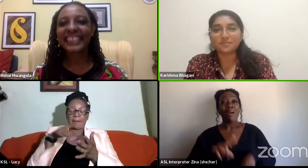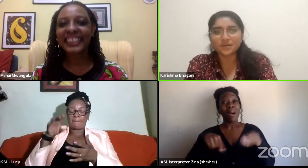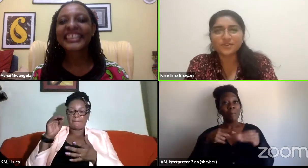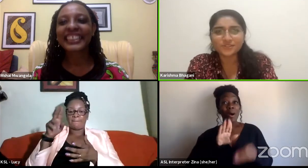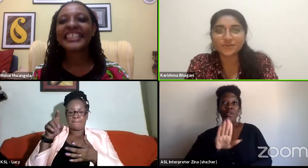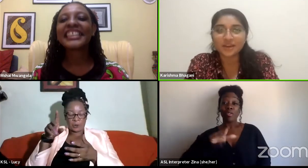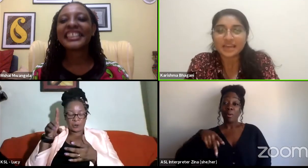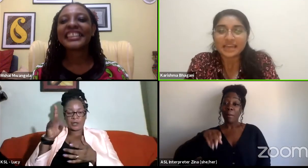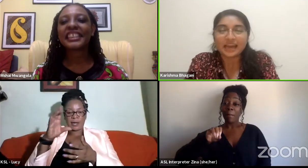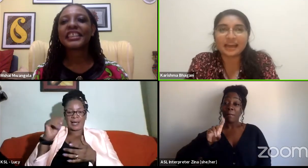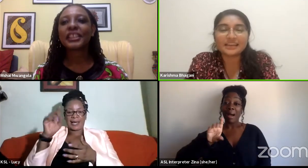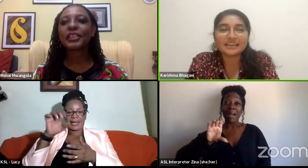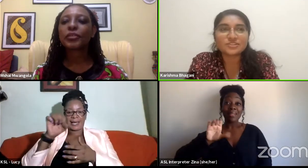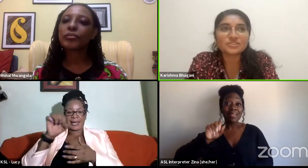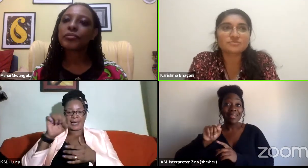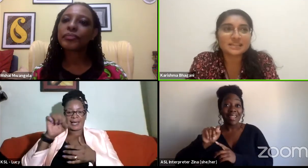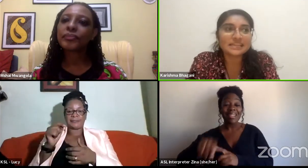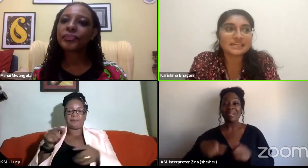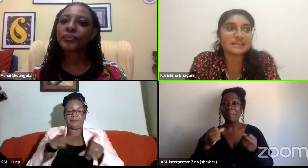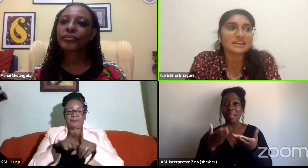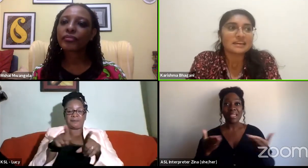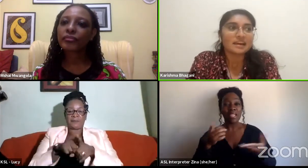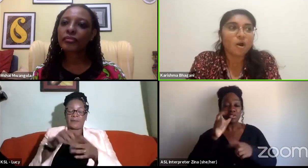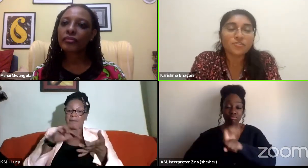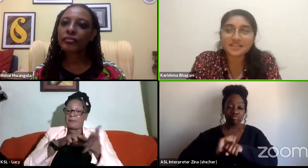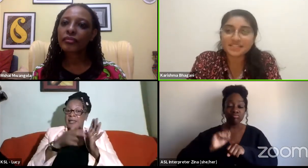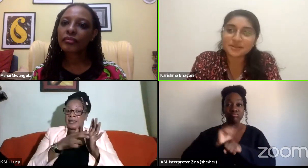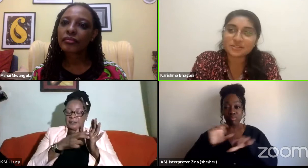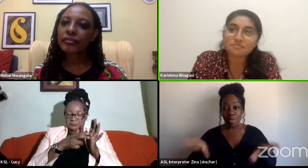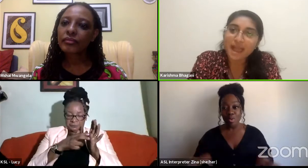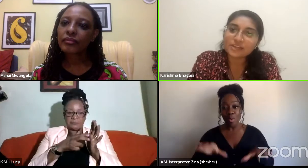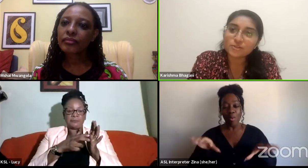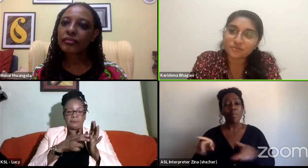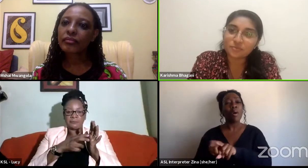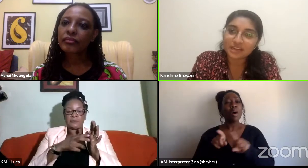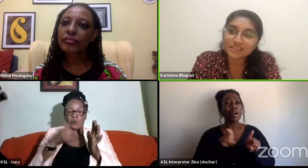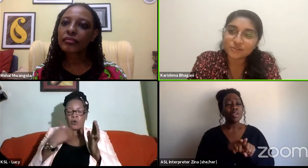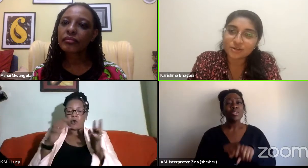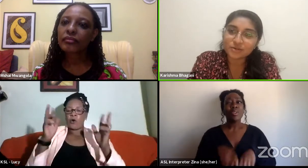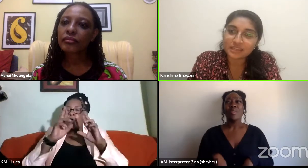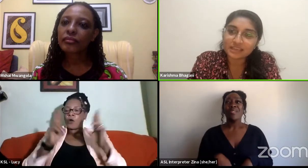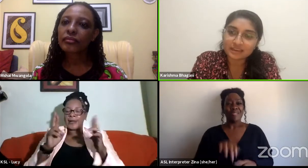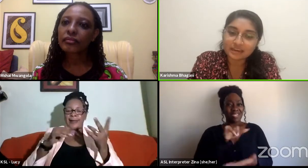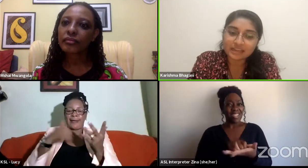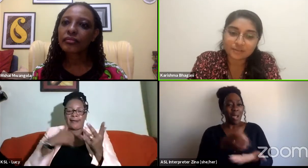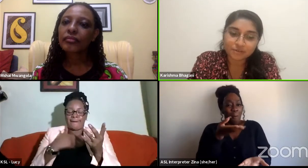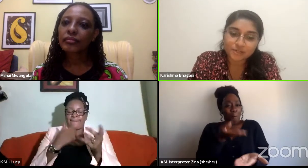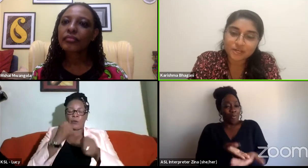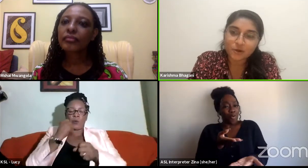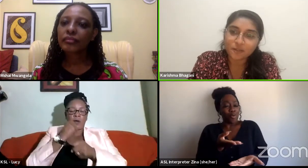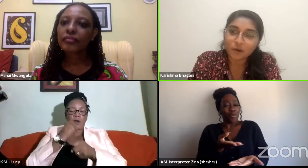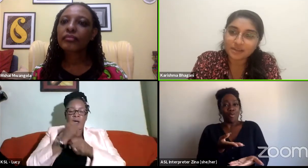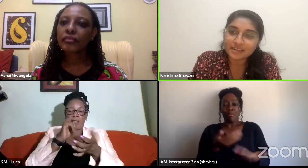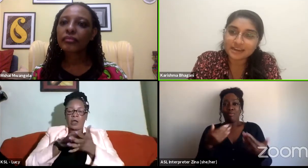but also just really already speaks to the magnitude of work that you're doing here in the region and on the continent